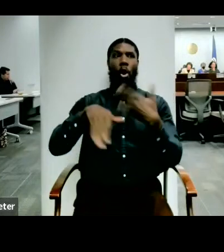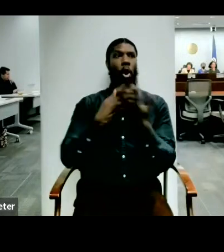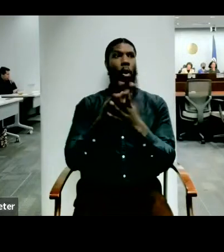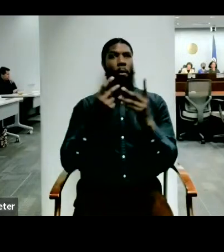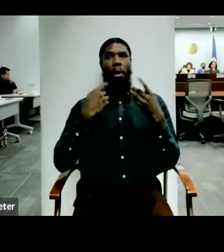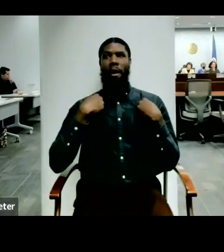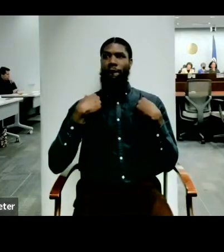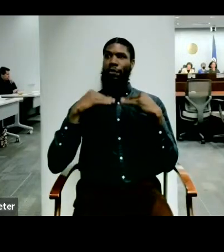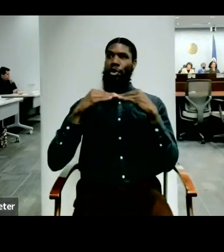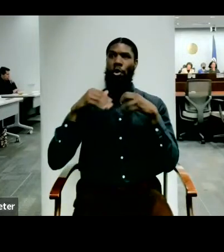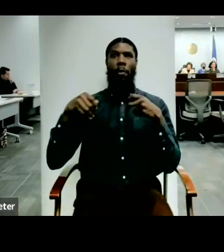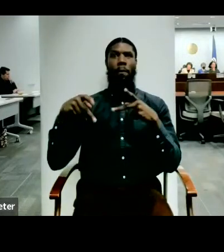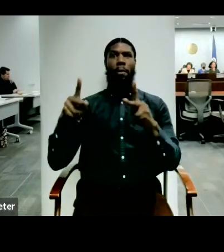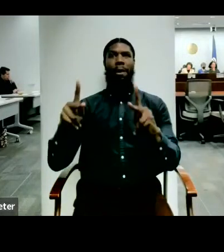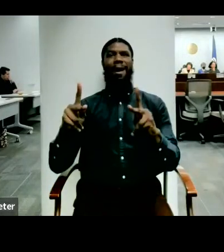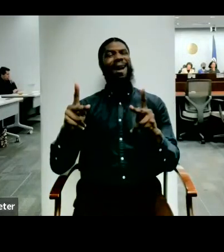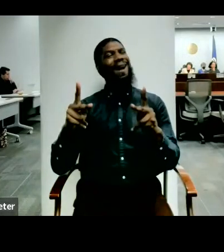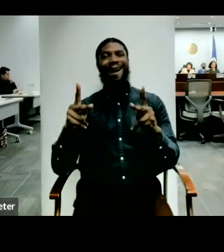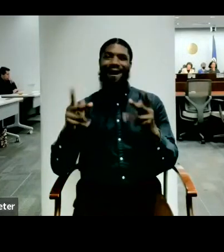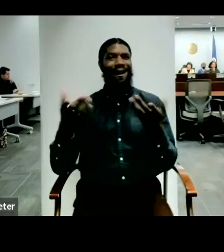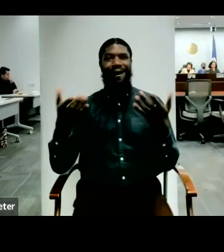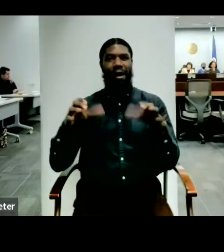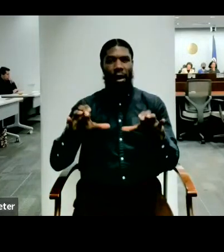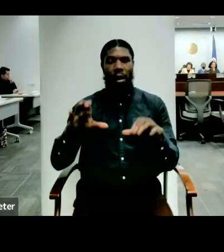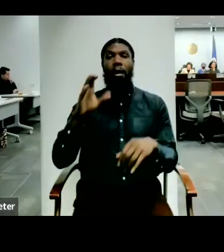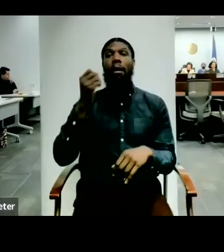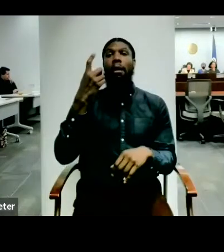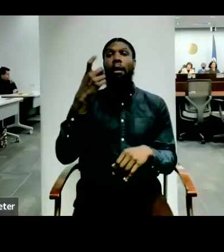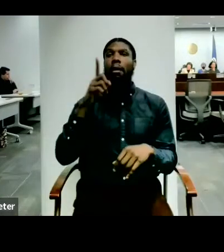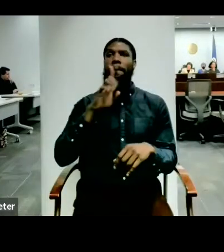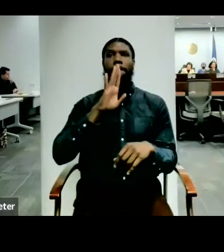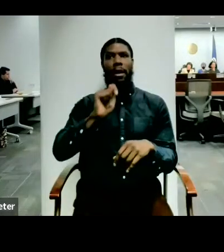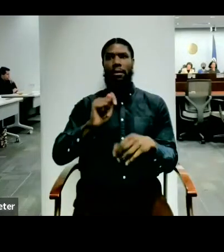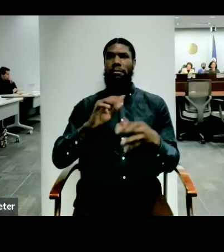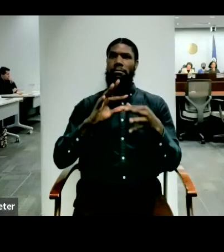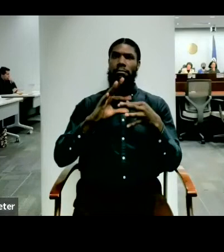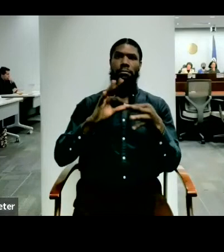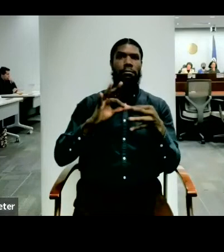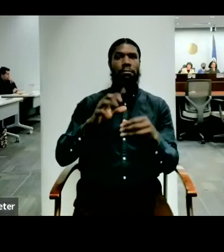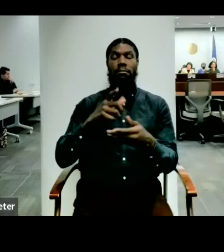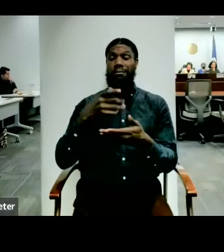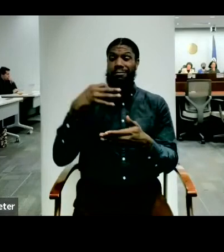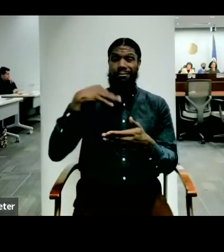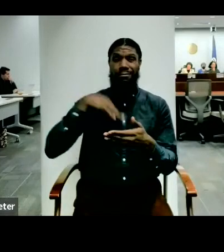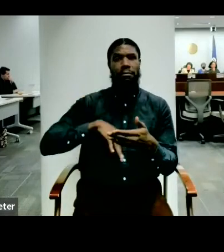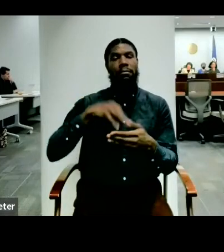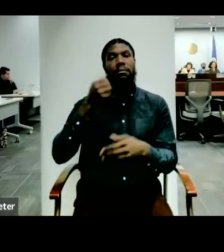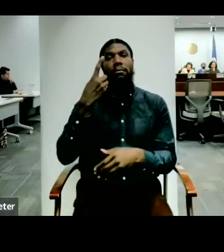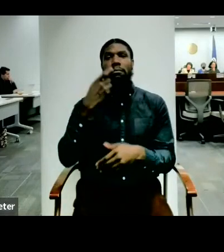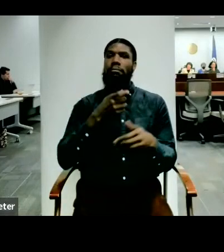Then I think that it is extremely helpful so that the parties do understand what their rights and